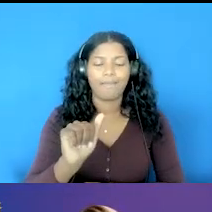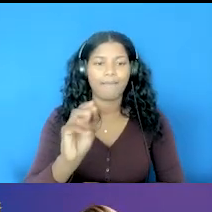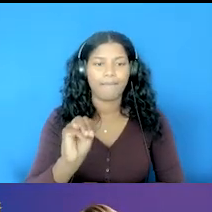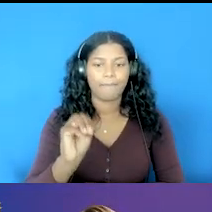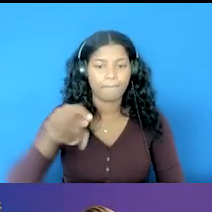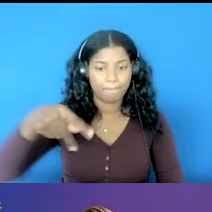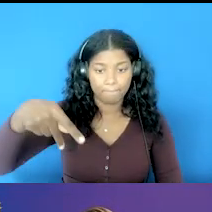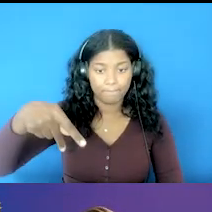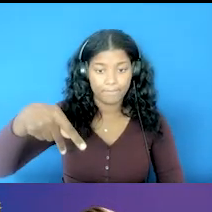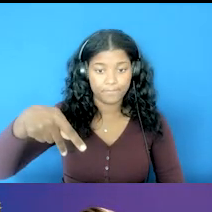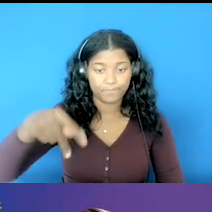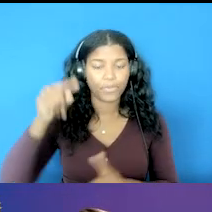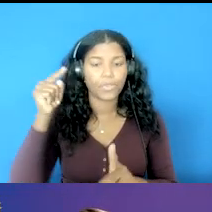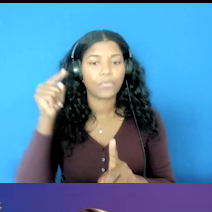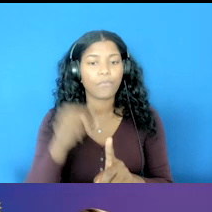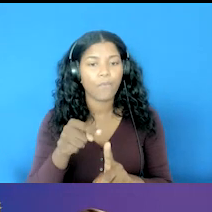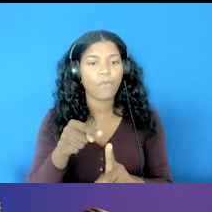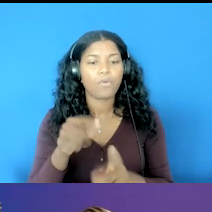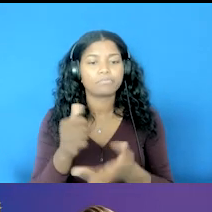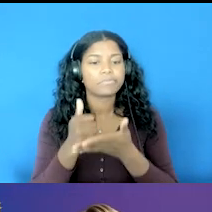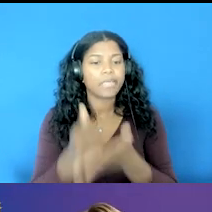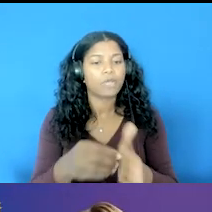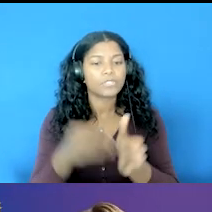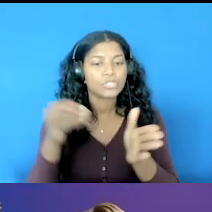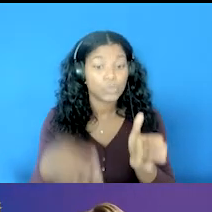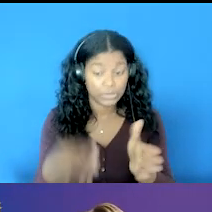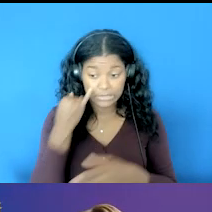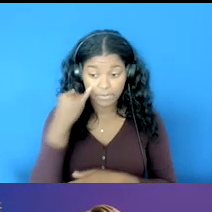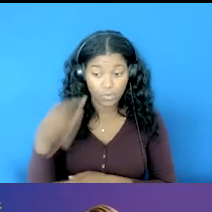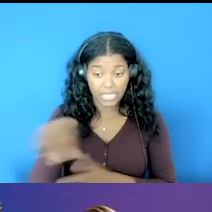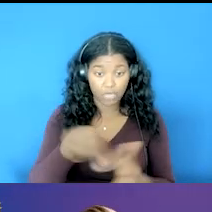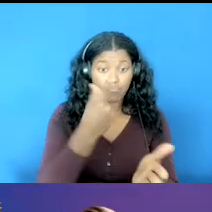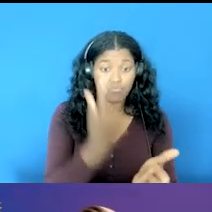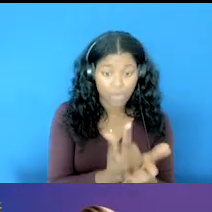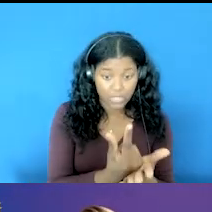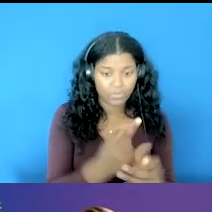The goal is to help students who have graduated but may not have had an opportunity to,